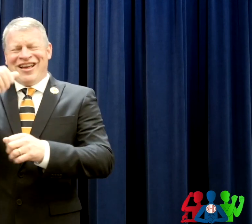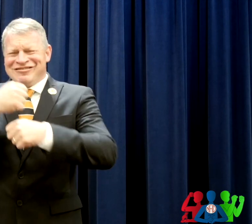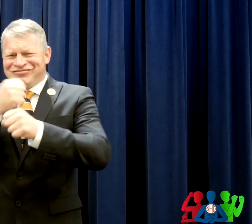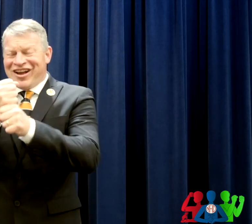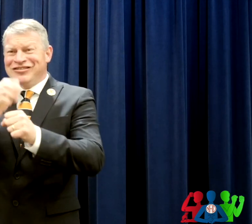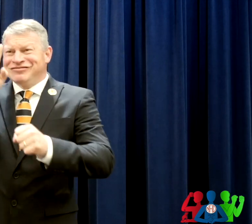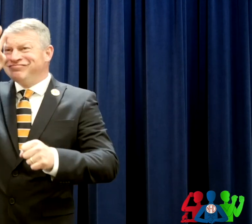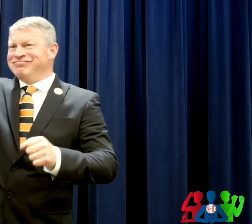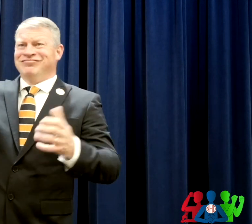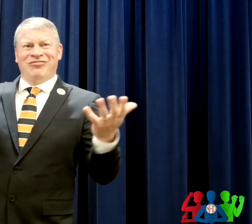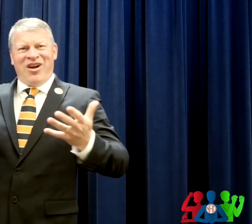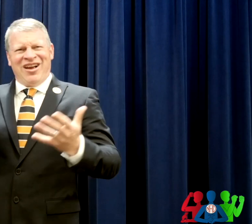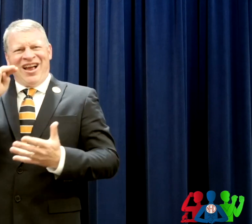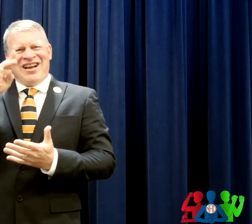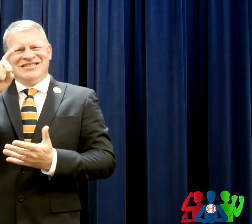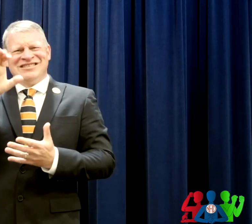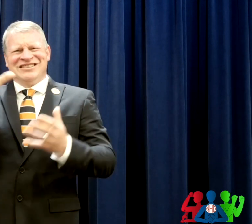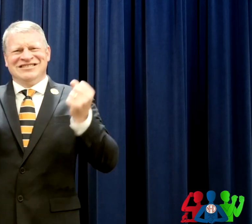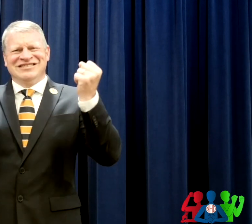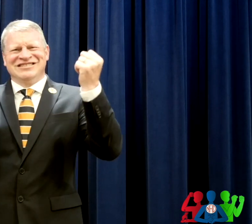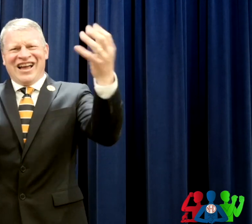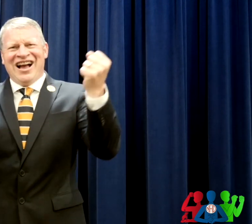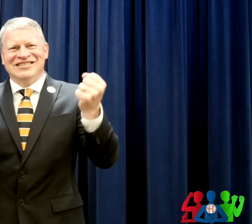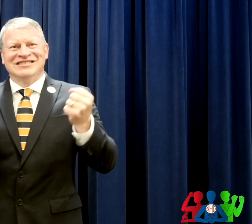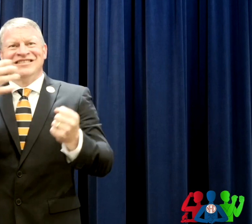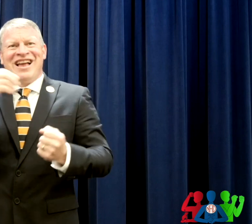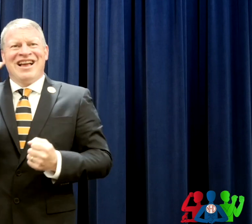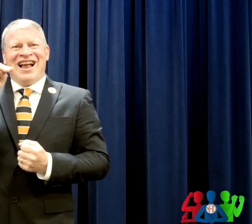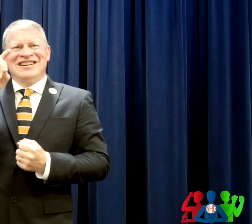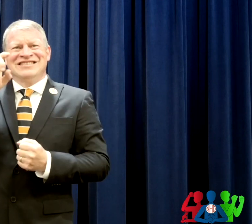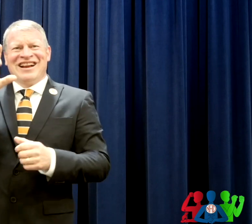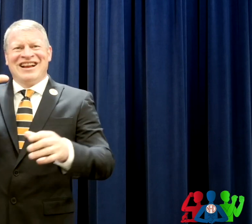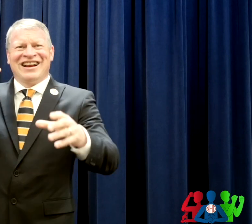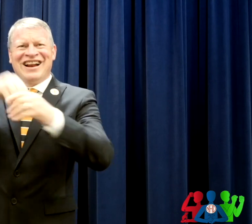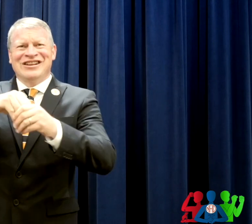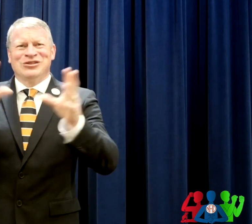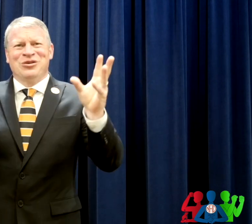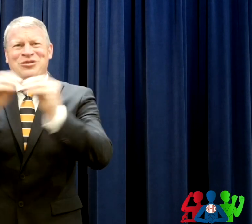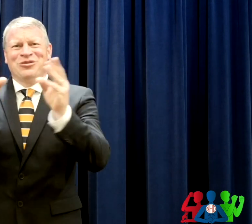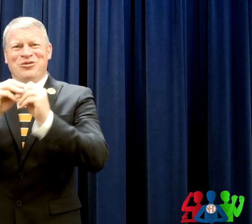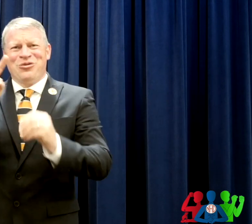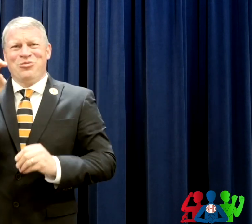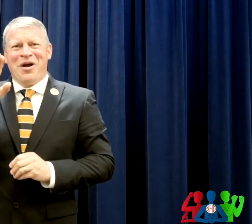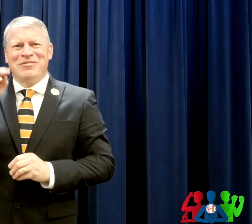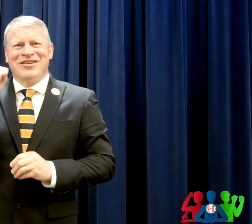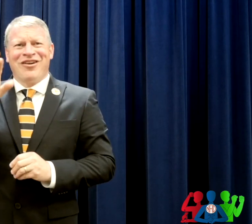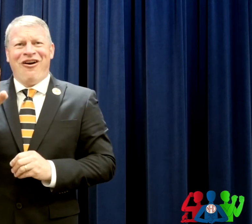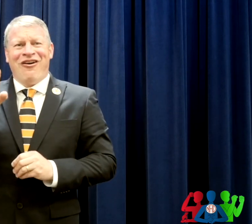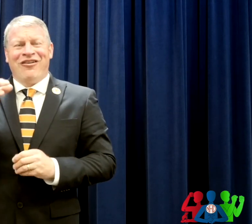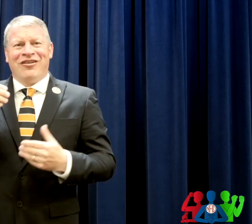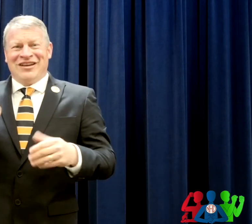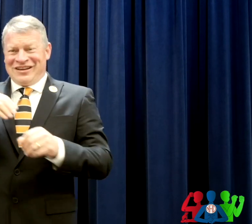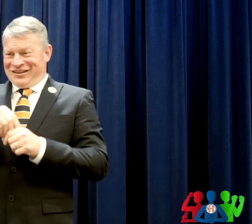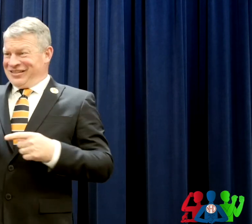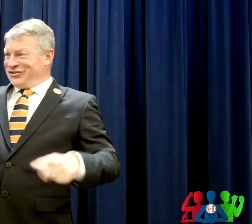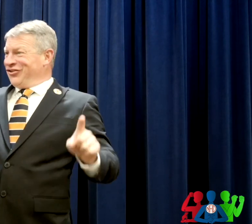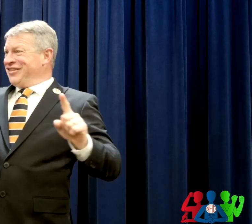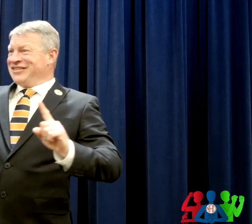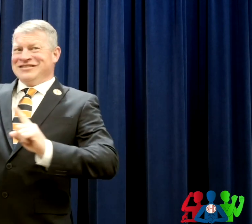Conference, which has created the NDEC Signs and NDEC Engage Series this year. During the